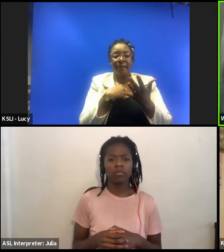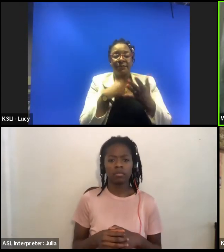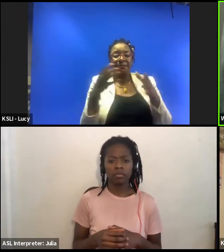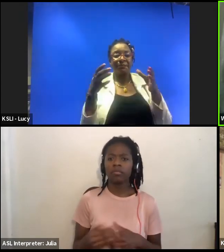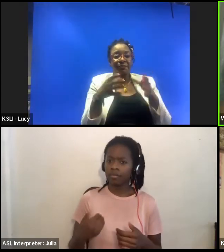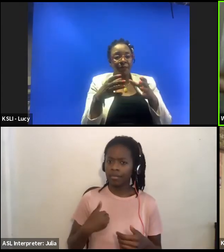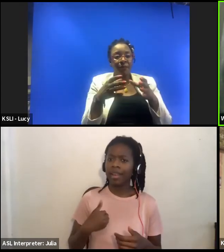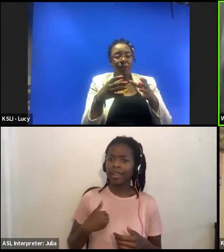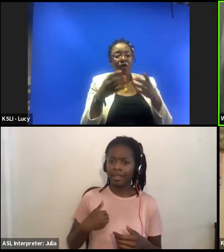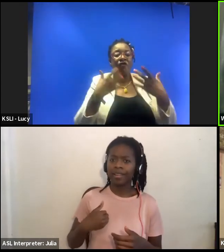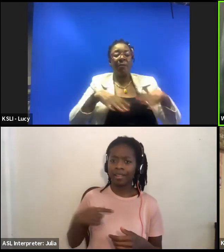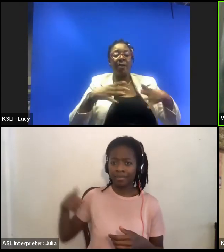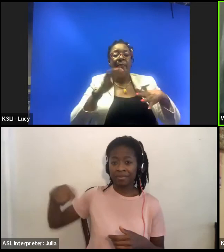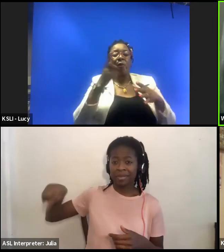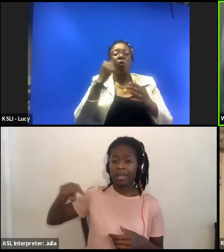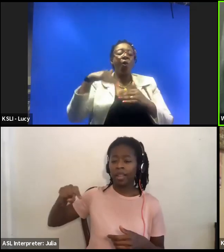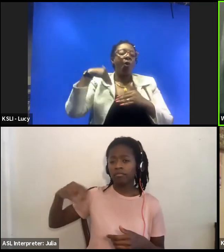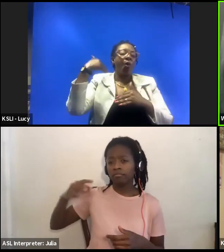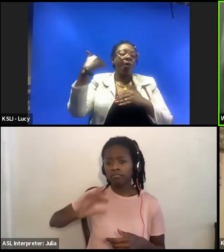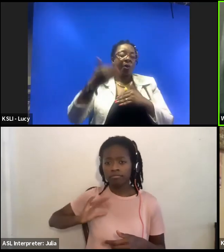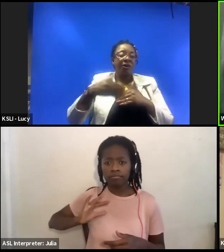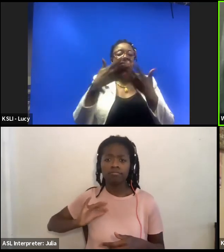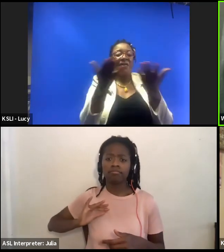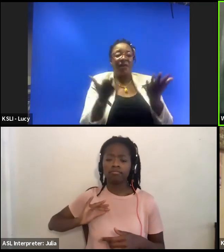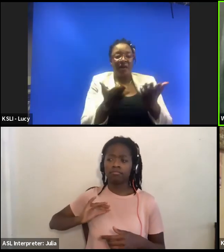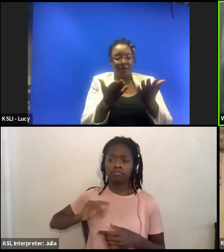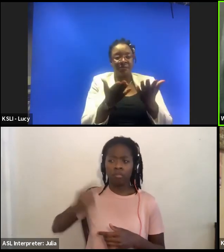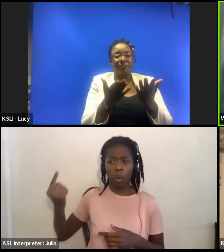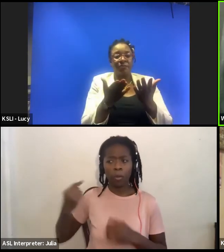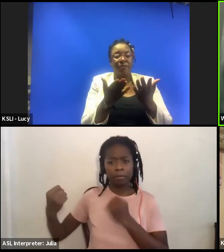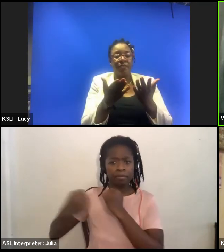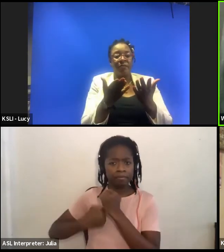who were always there to walk with me.